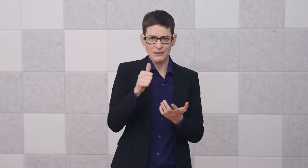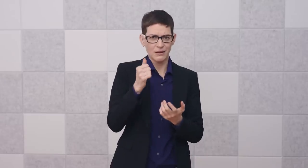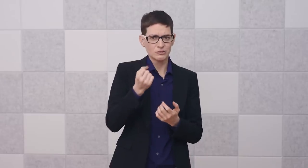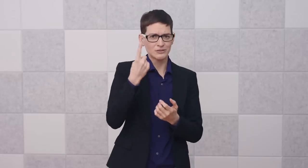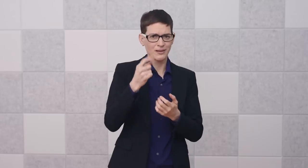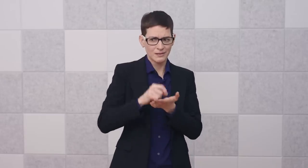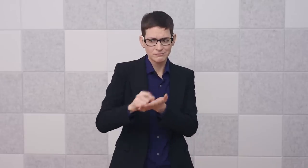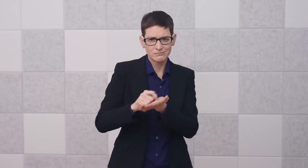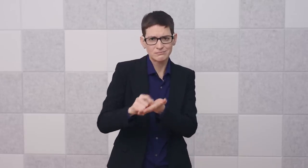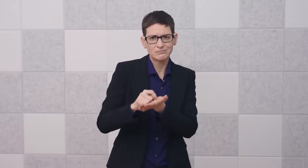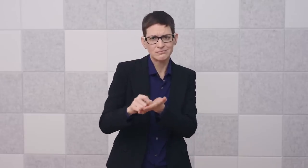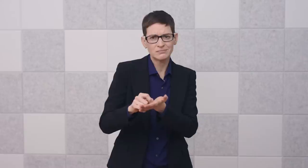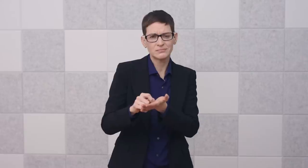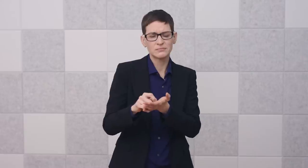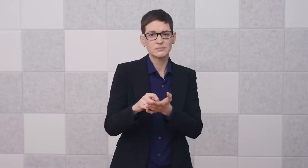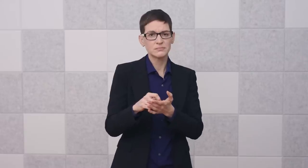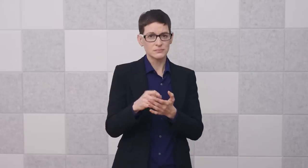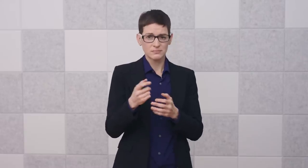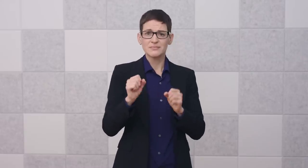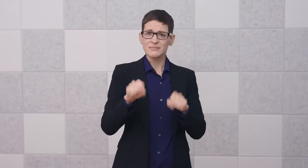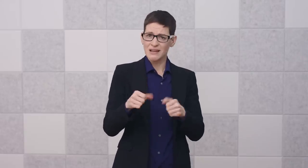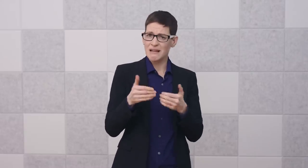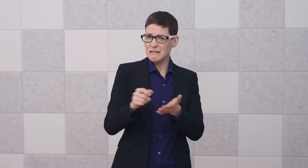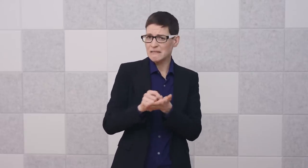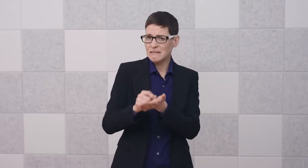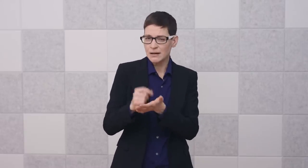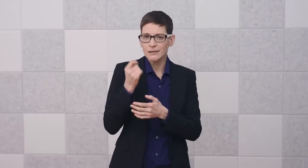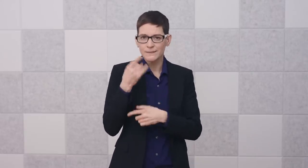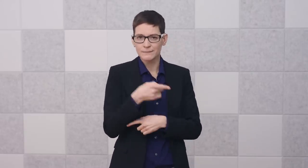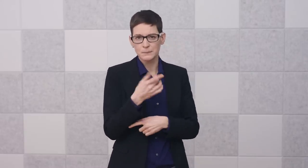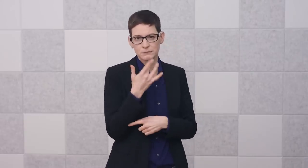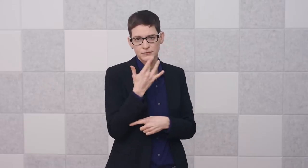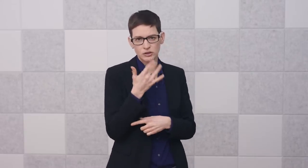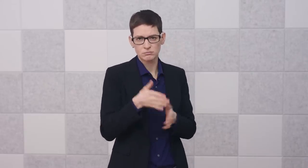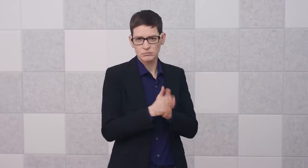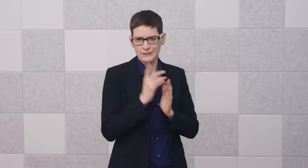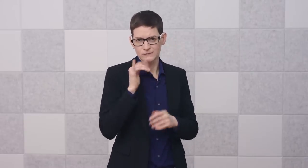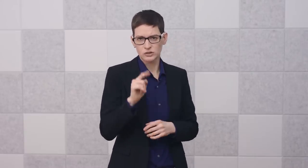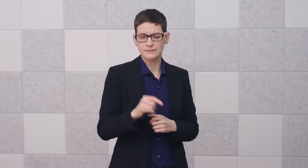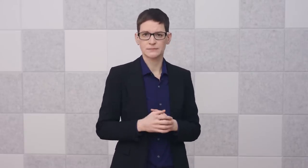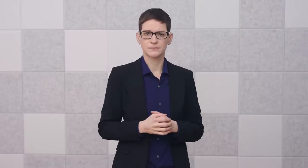Written English should only be used if it is specifically requested by the Deaf patient.